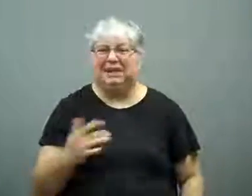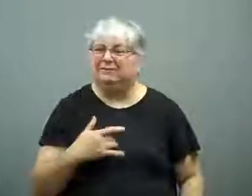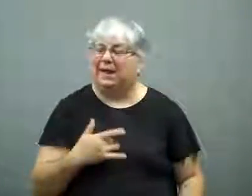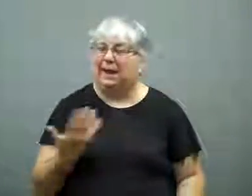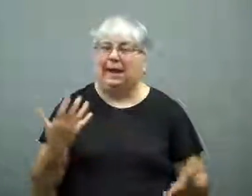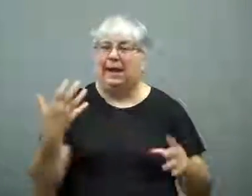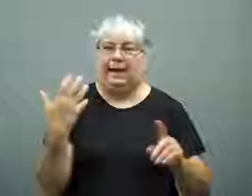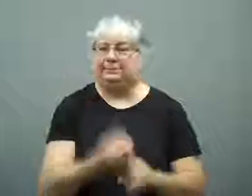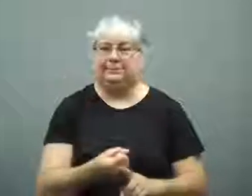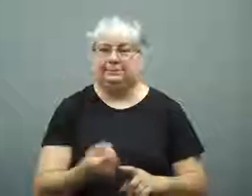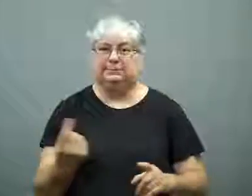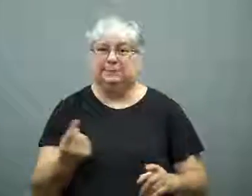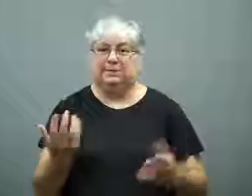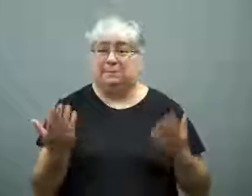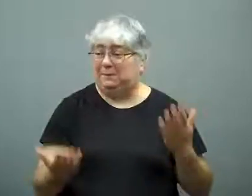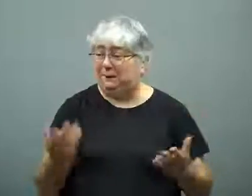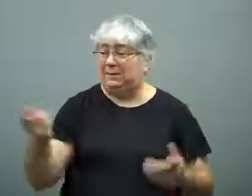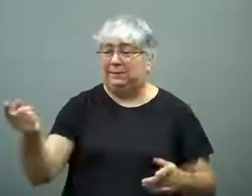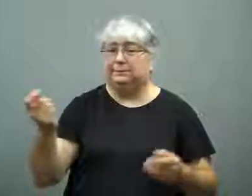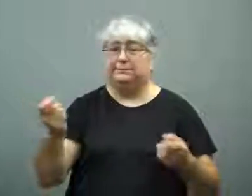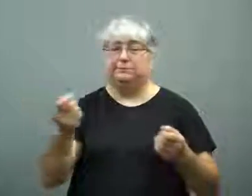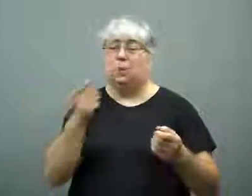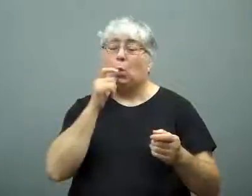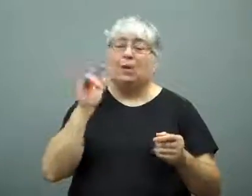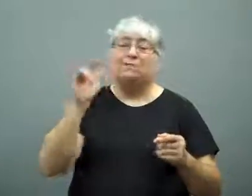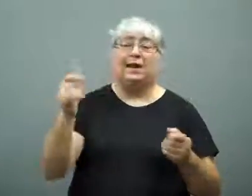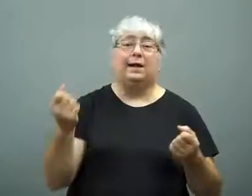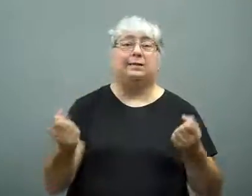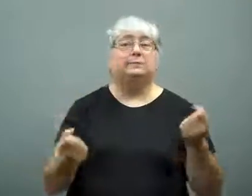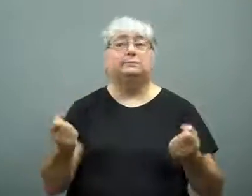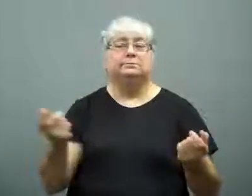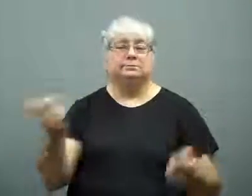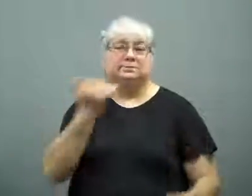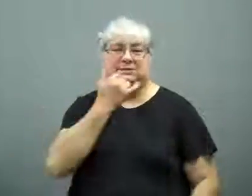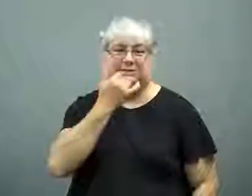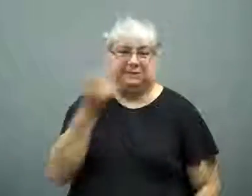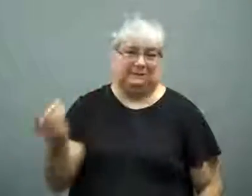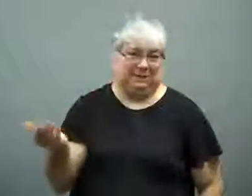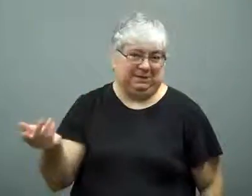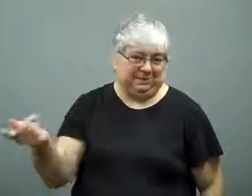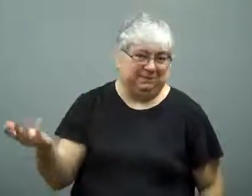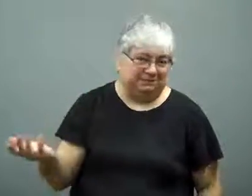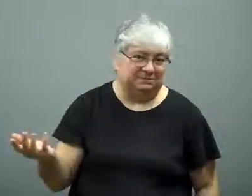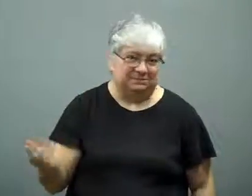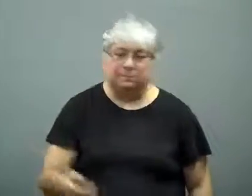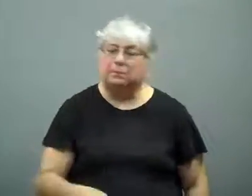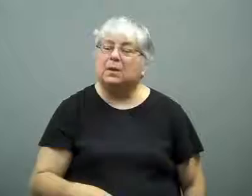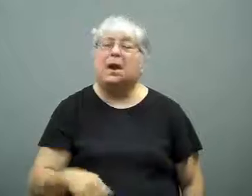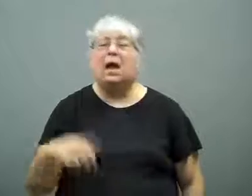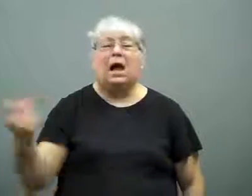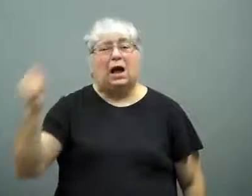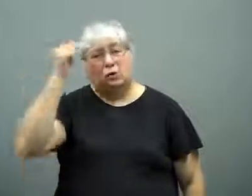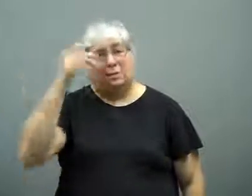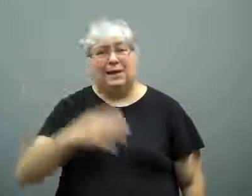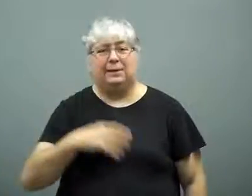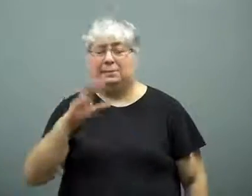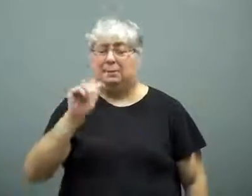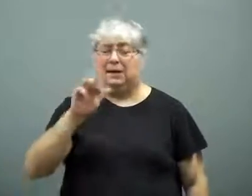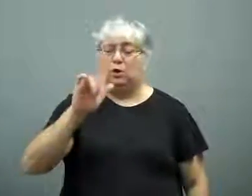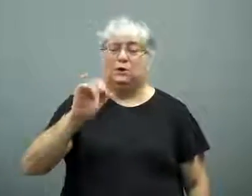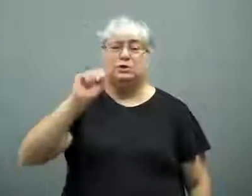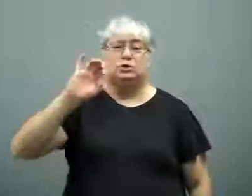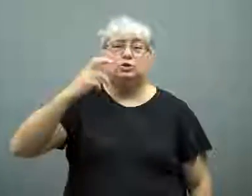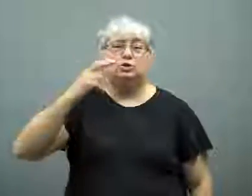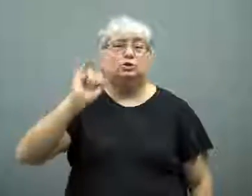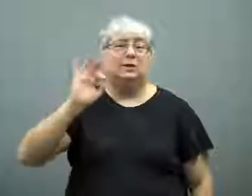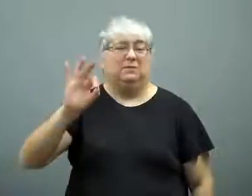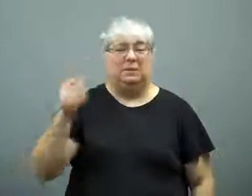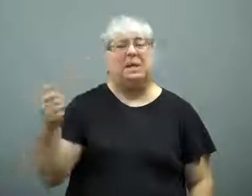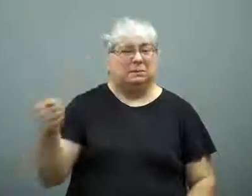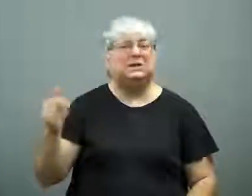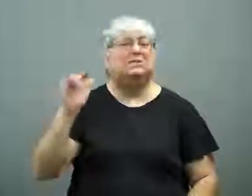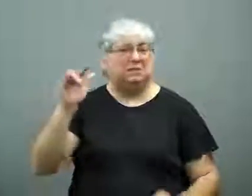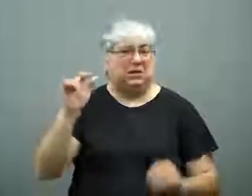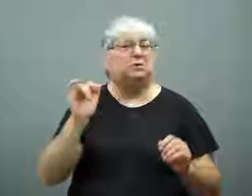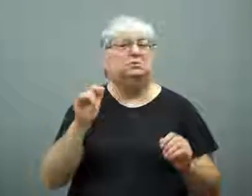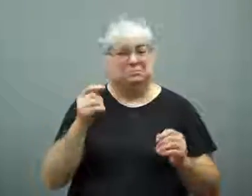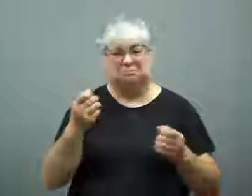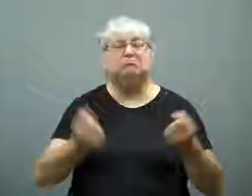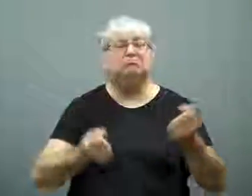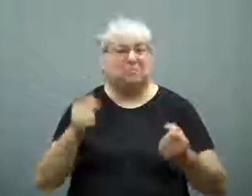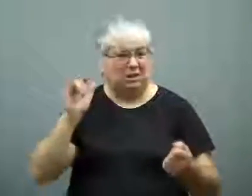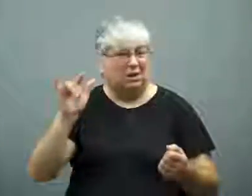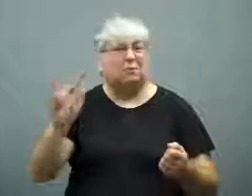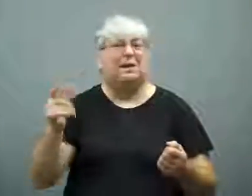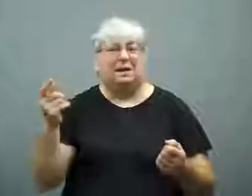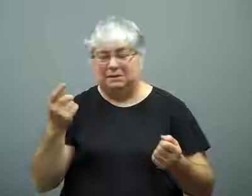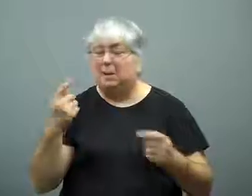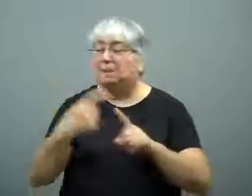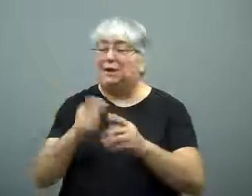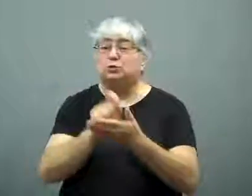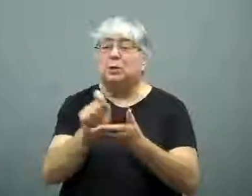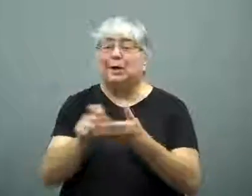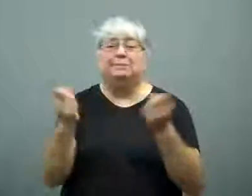It's more likely an accident, or pilot error.